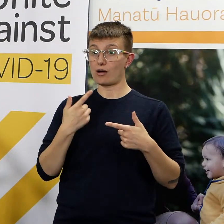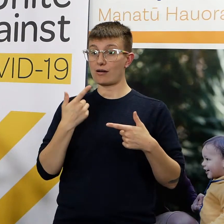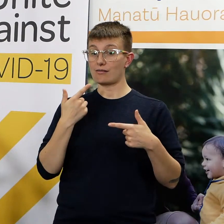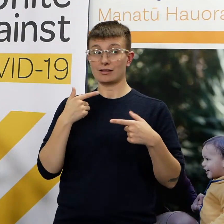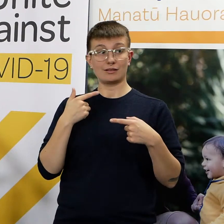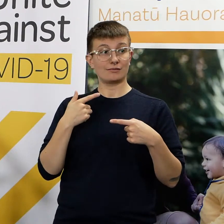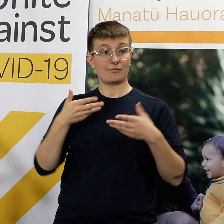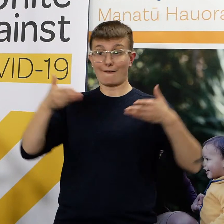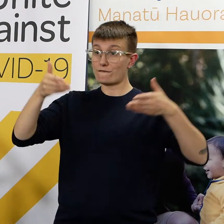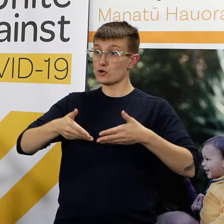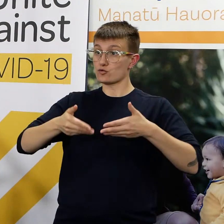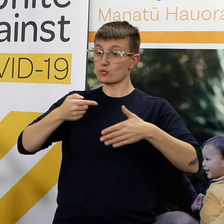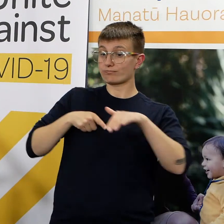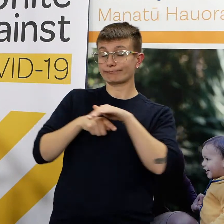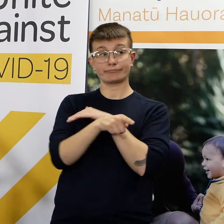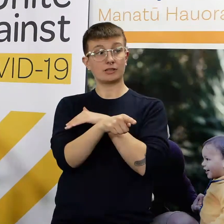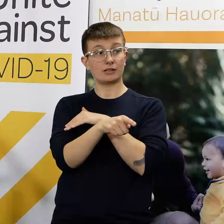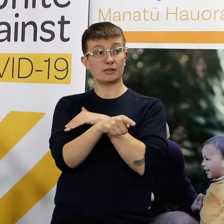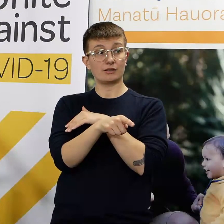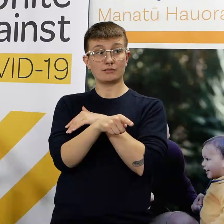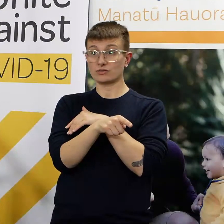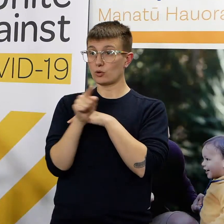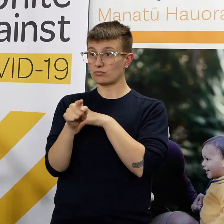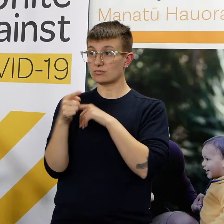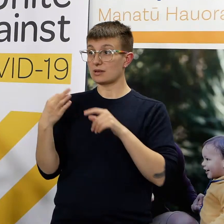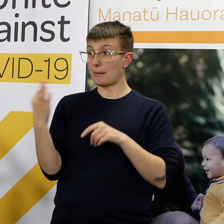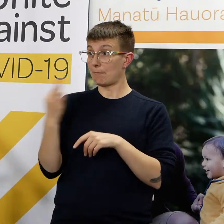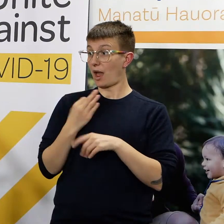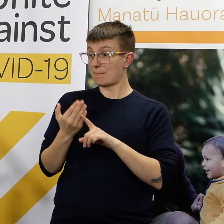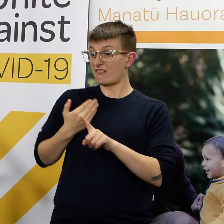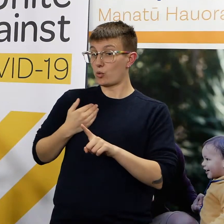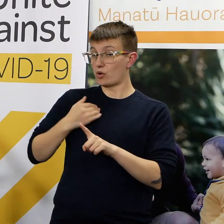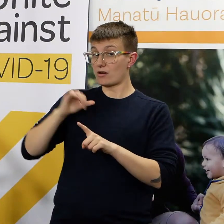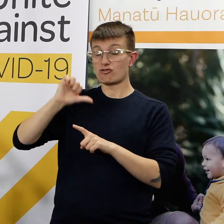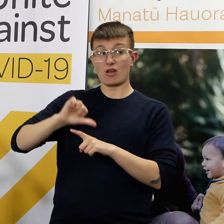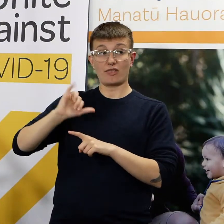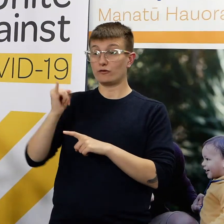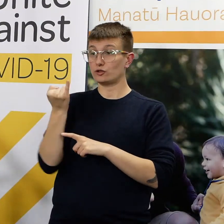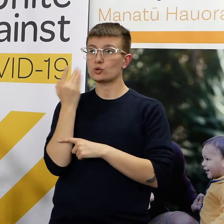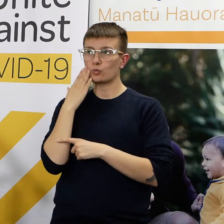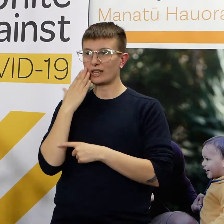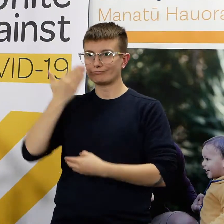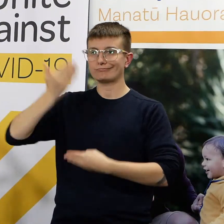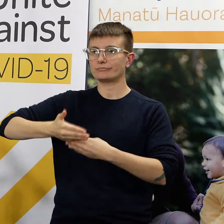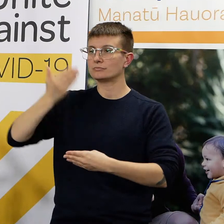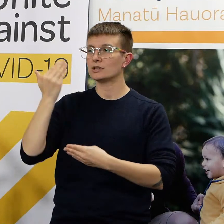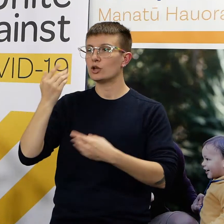and then was allowed to go to a funeral. Is there any-- just can you confirm that. And another thing that we're being told